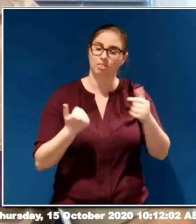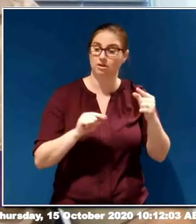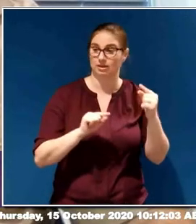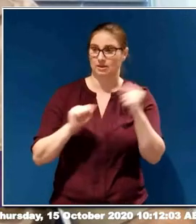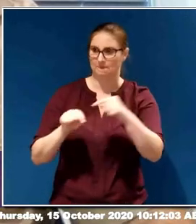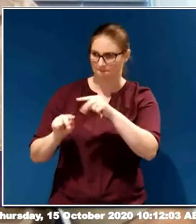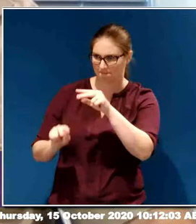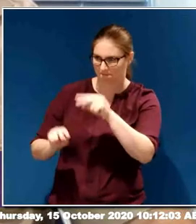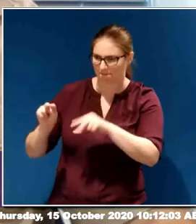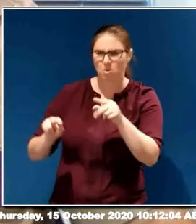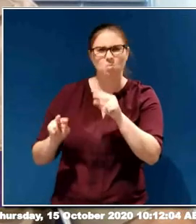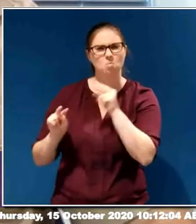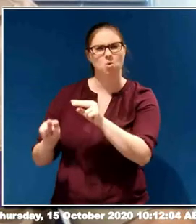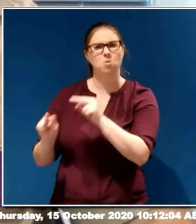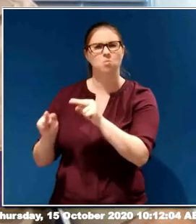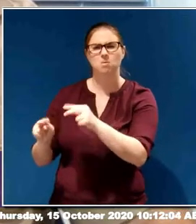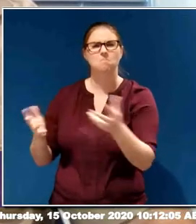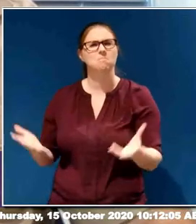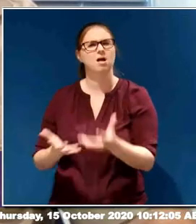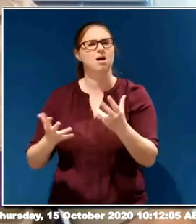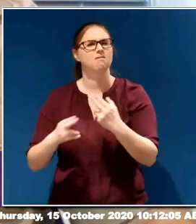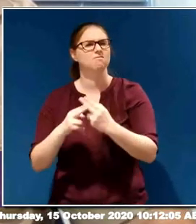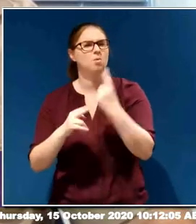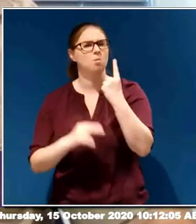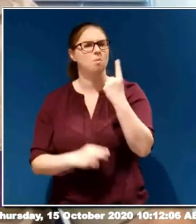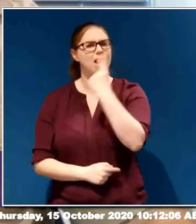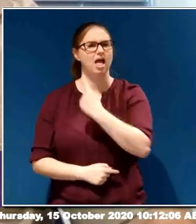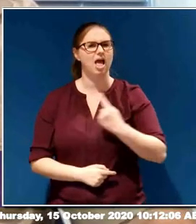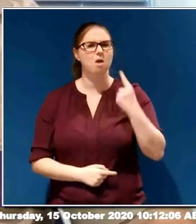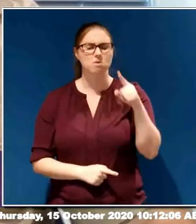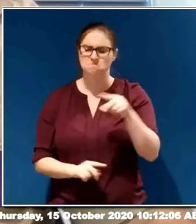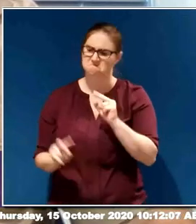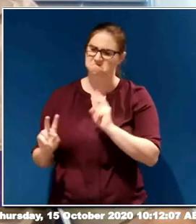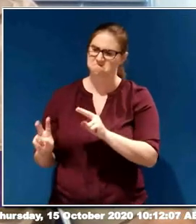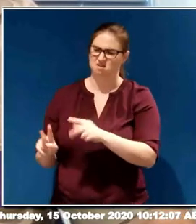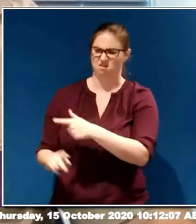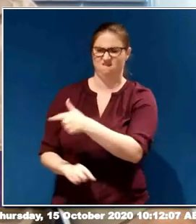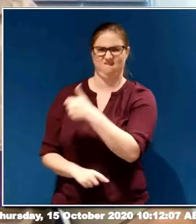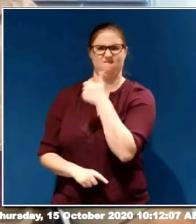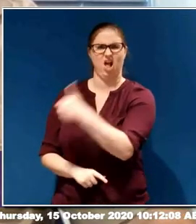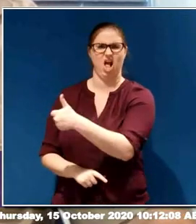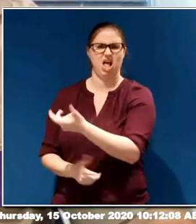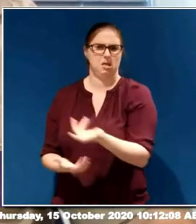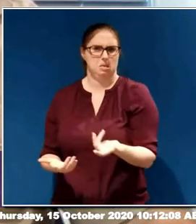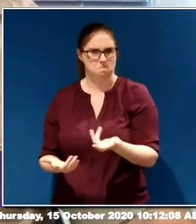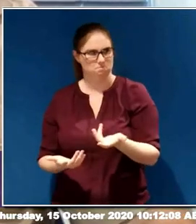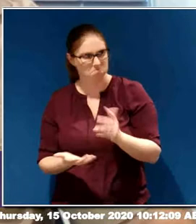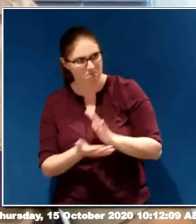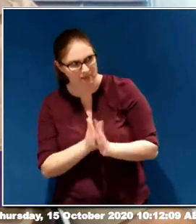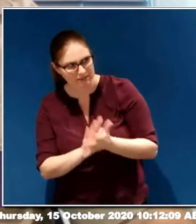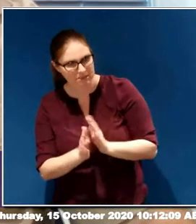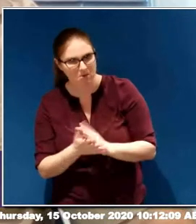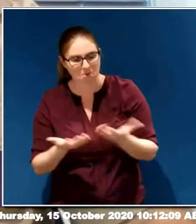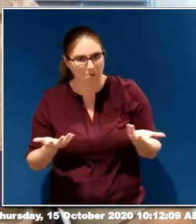the end of the assessment, I guess, and nothing further was done. OK.